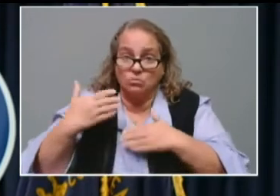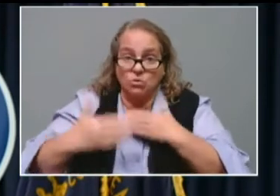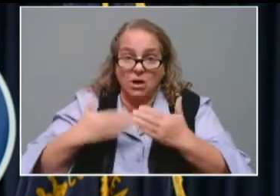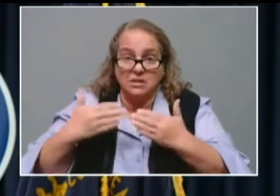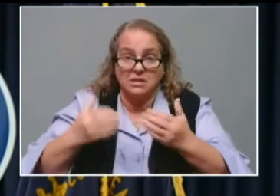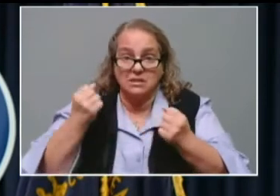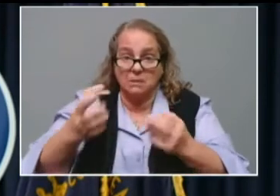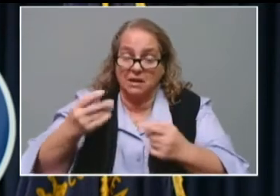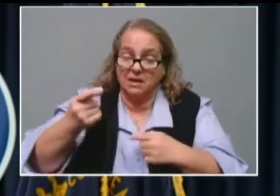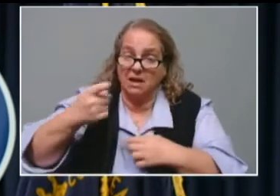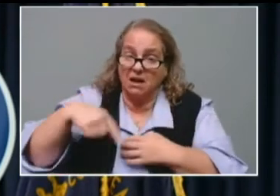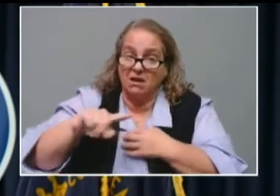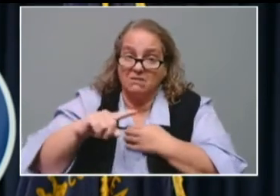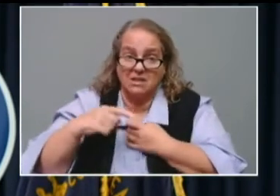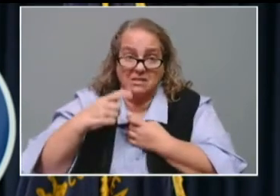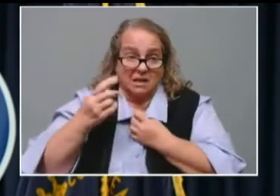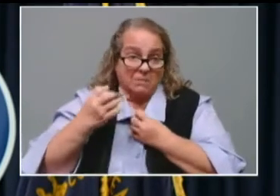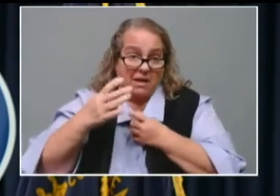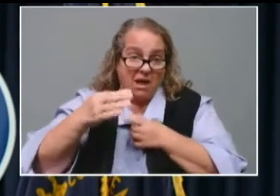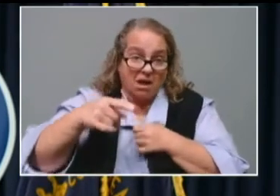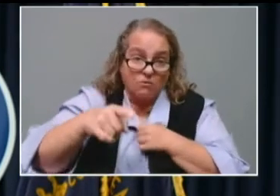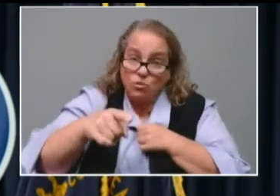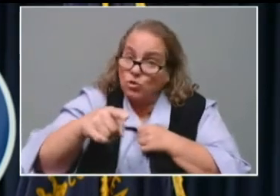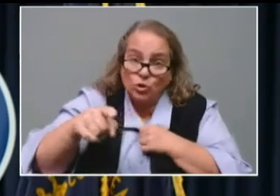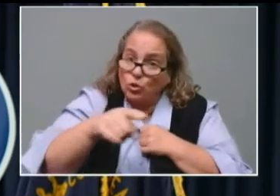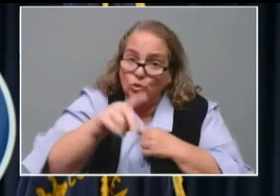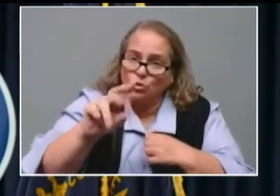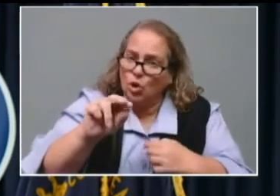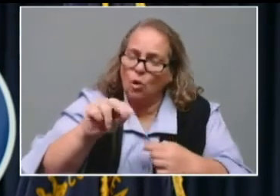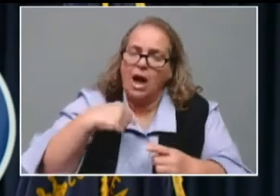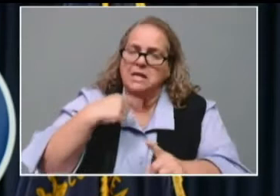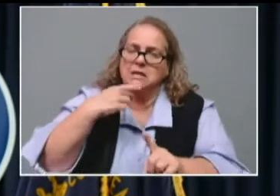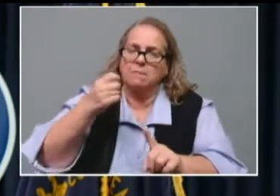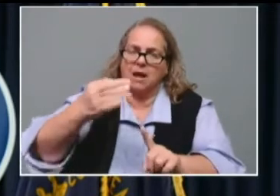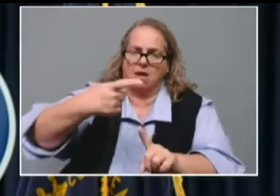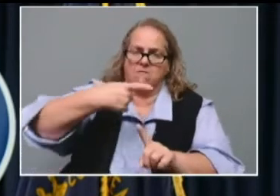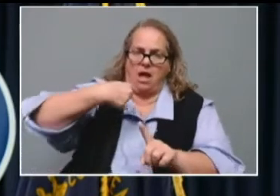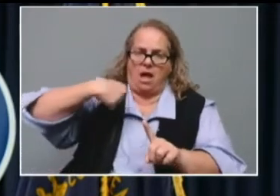say many of you, I say many of us are pushing down as we put our head down